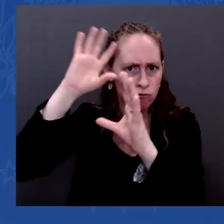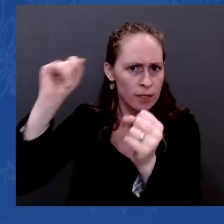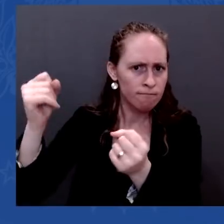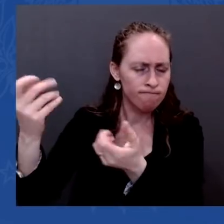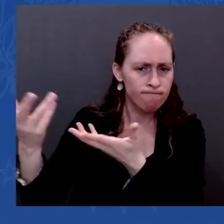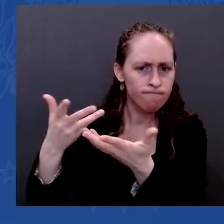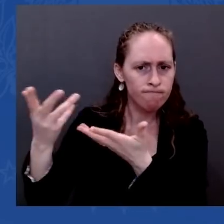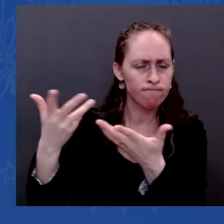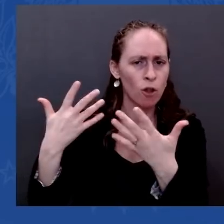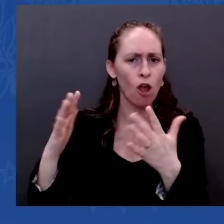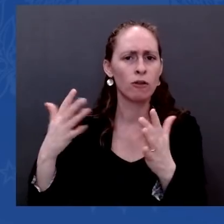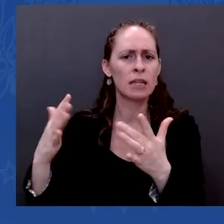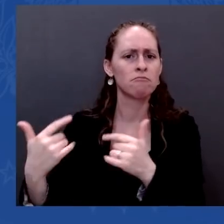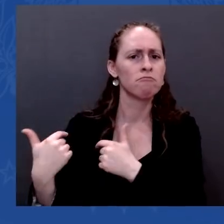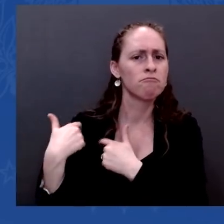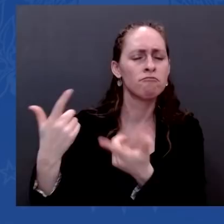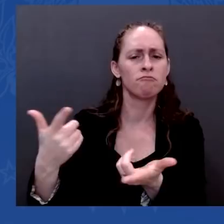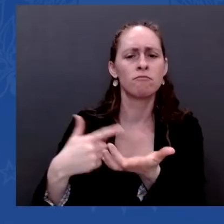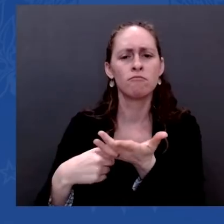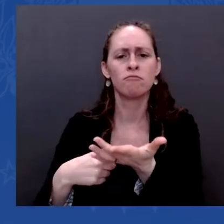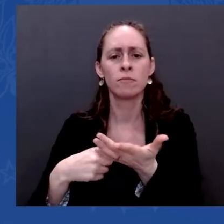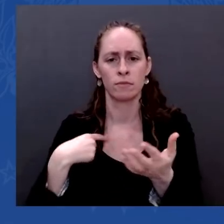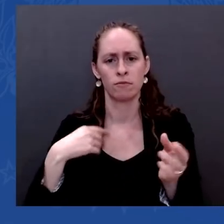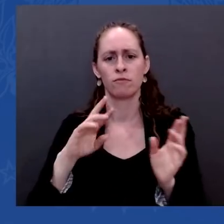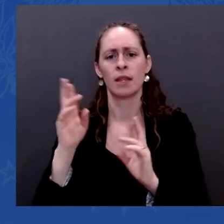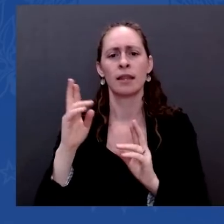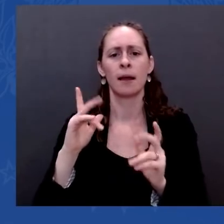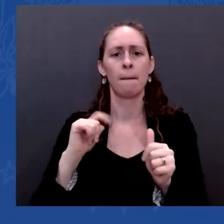And that's part of what we do when we say we prepare sanctions.